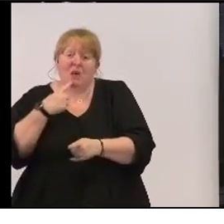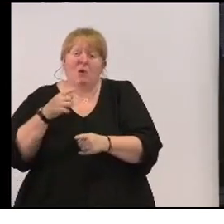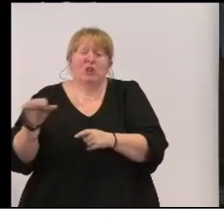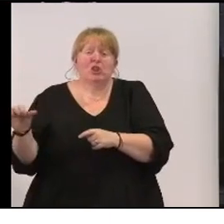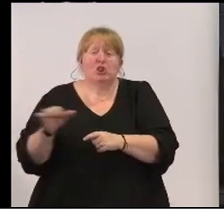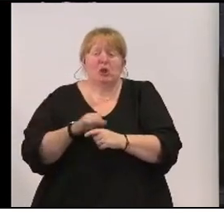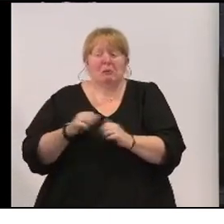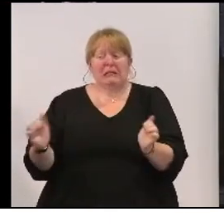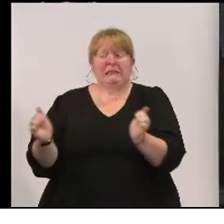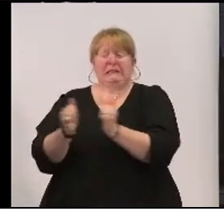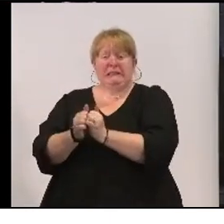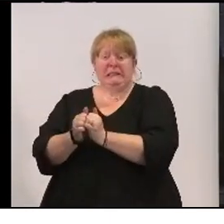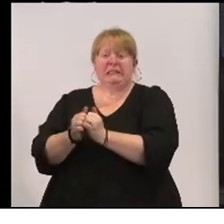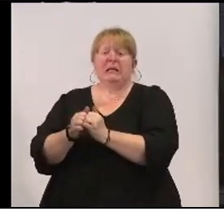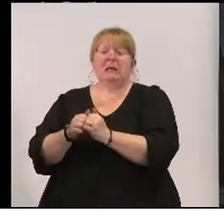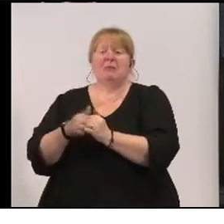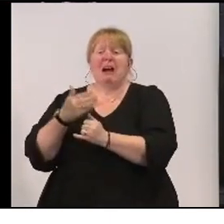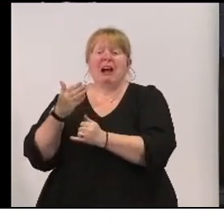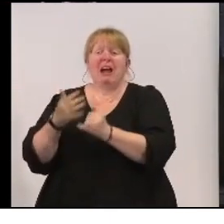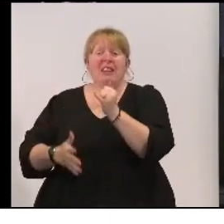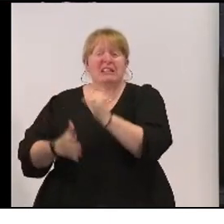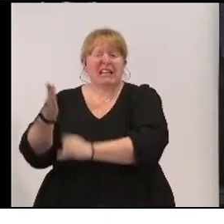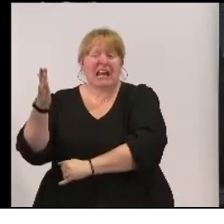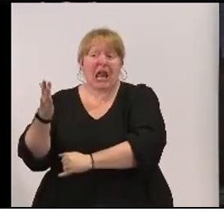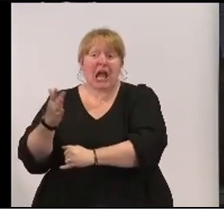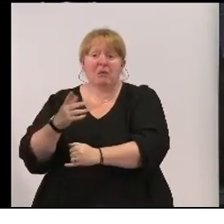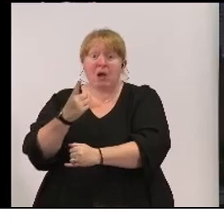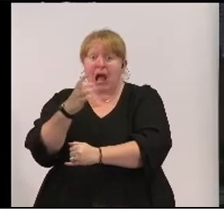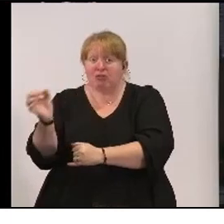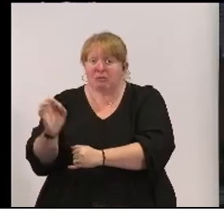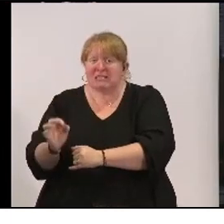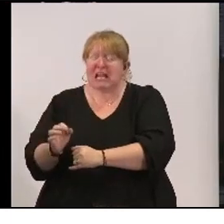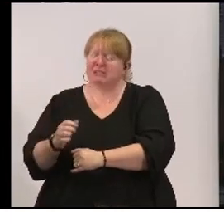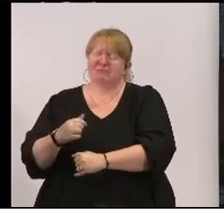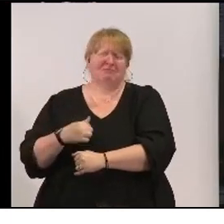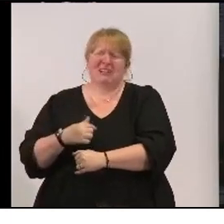Will we be 100% compliant? Probably not, but then I don't think anybody else will be.